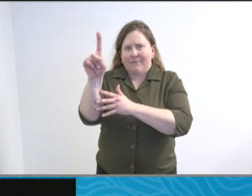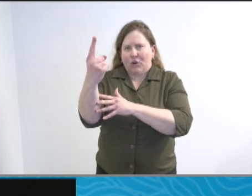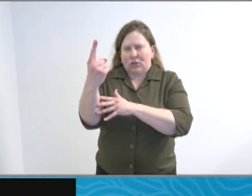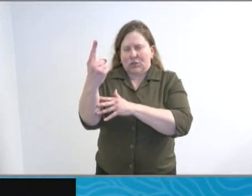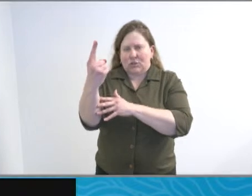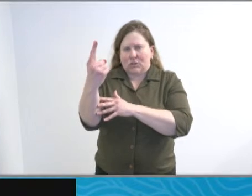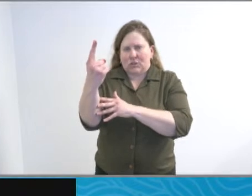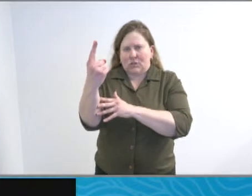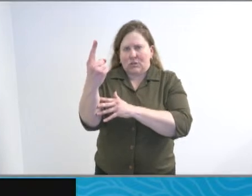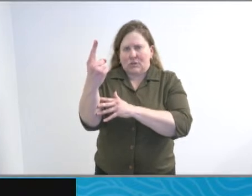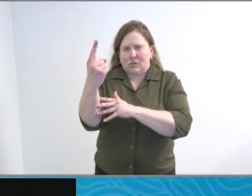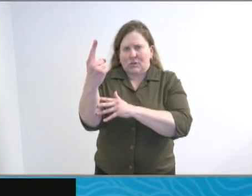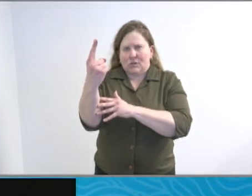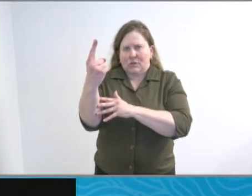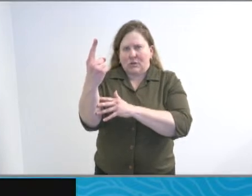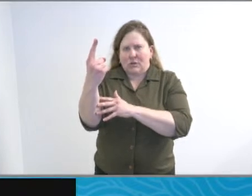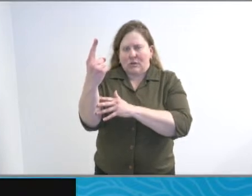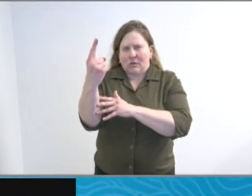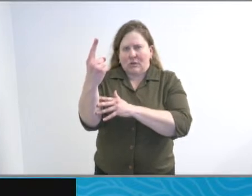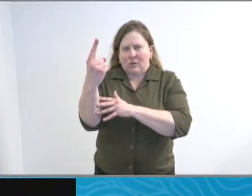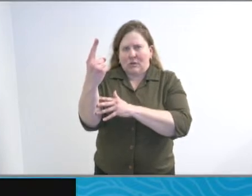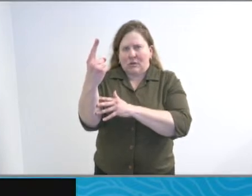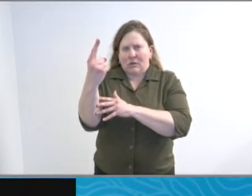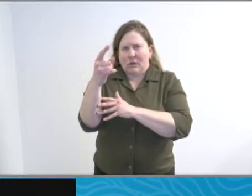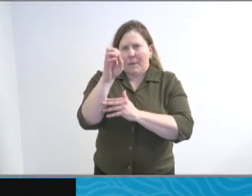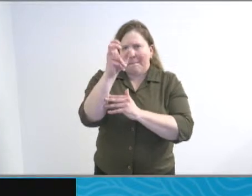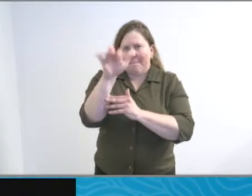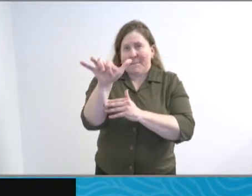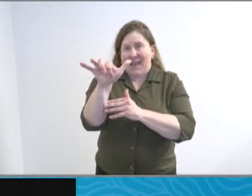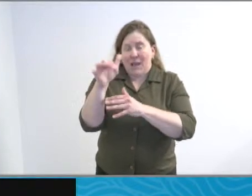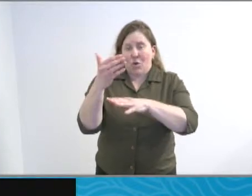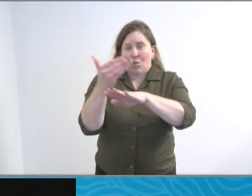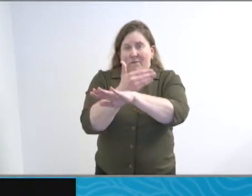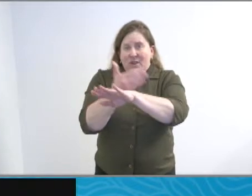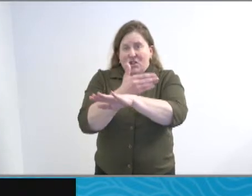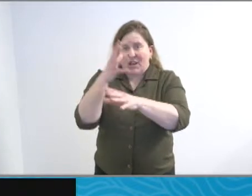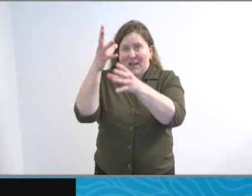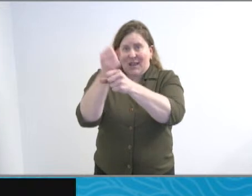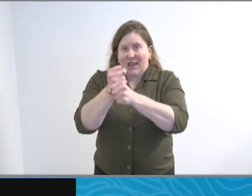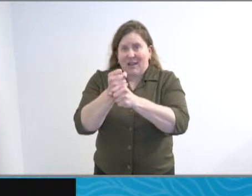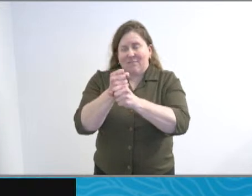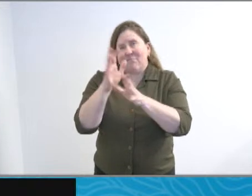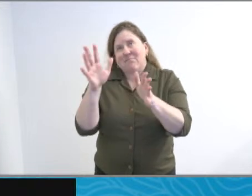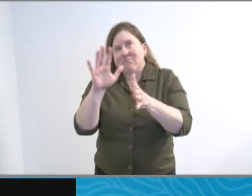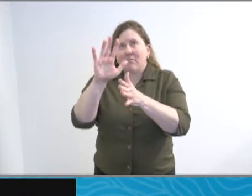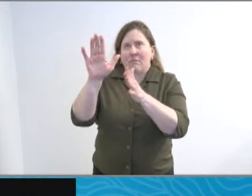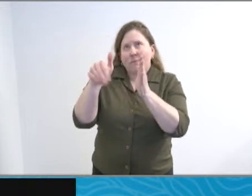And so we're just, when we get a may revision and probably looks like middle of May, we have to do some